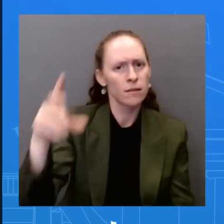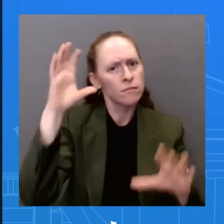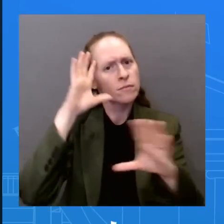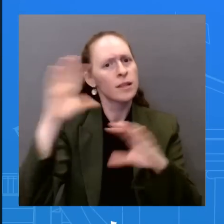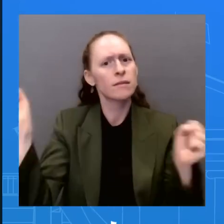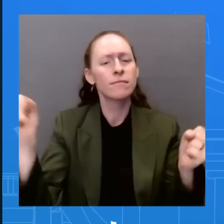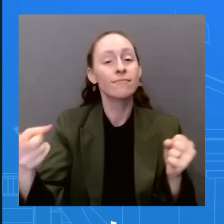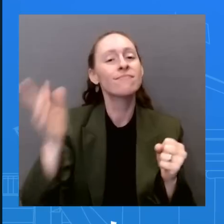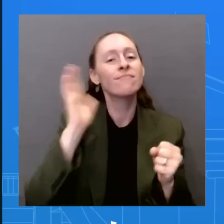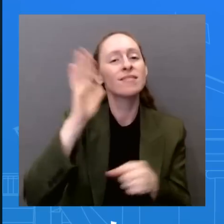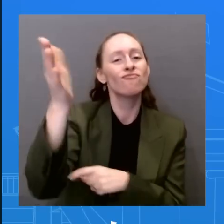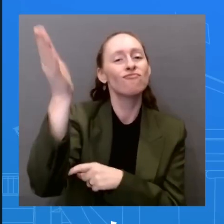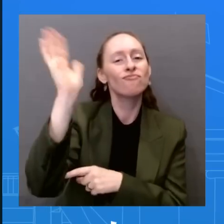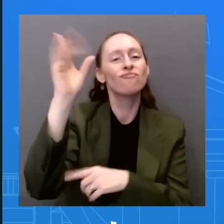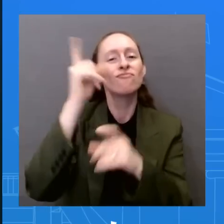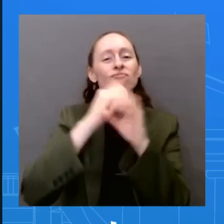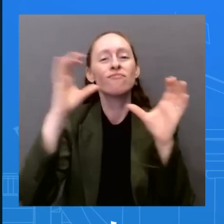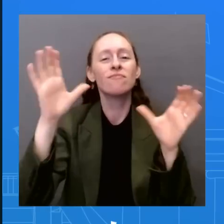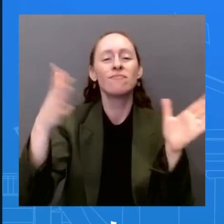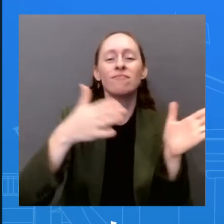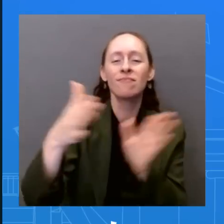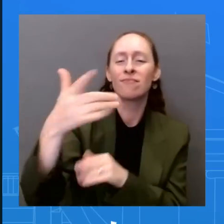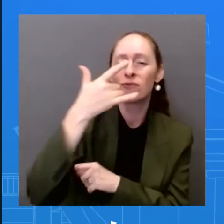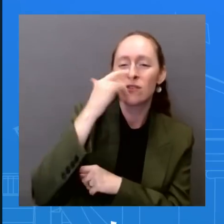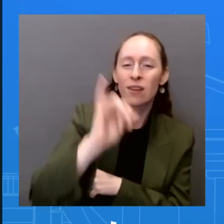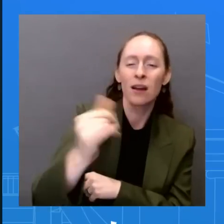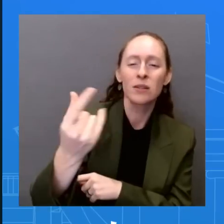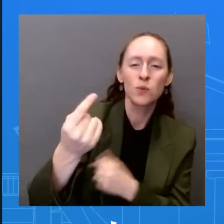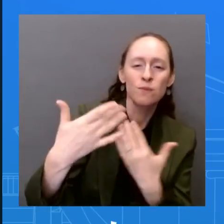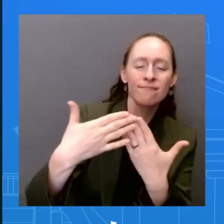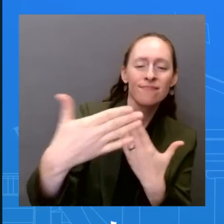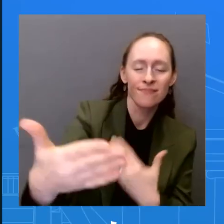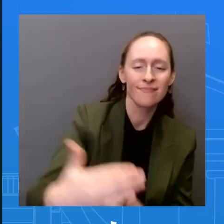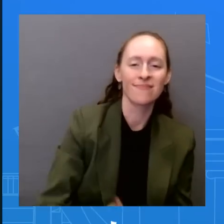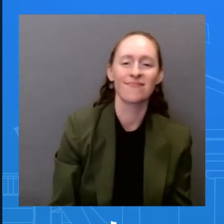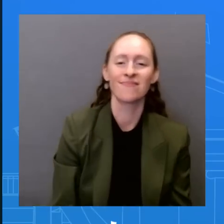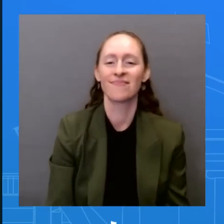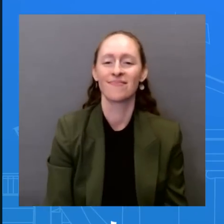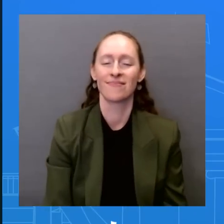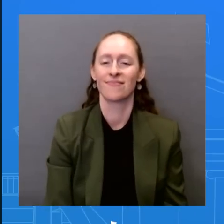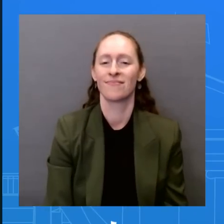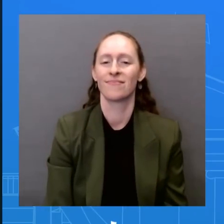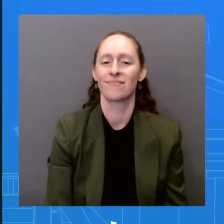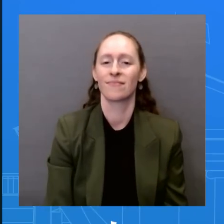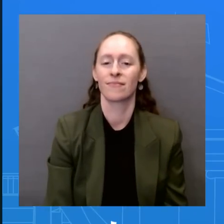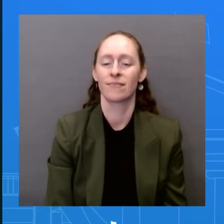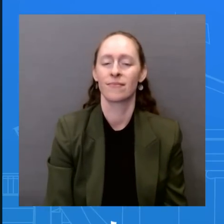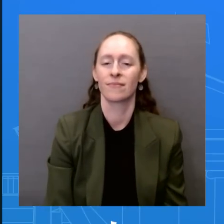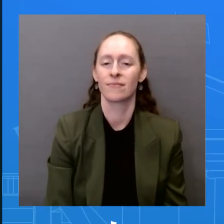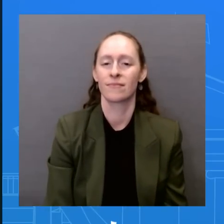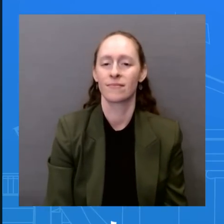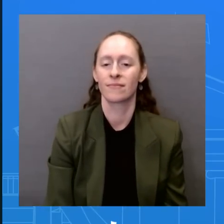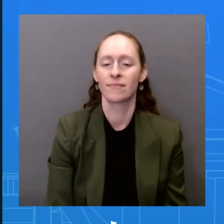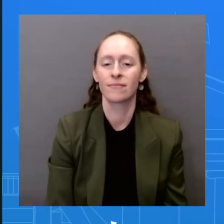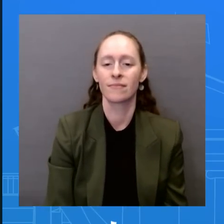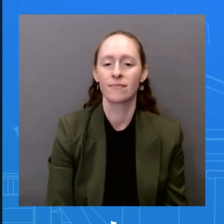is taking to achieve this generation's moonshot -- not only to end cancer as we know it,